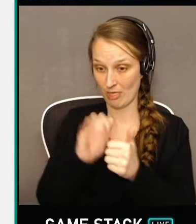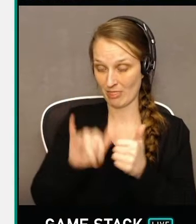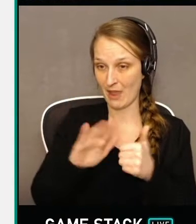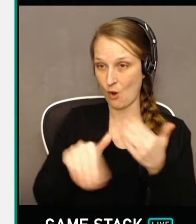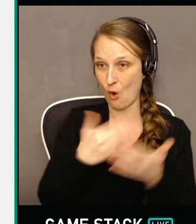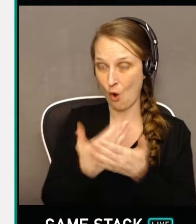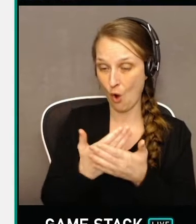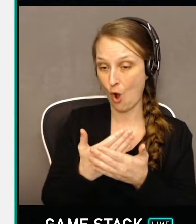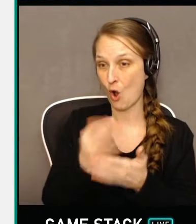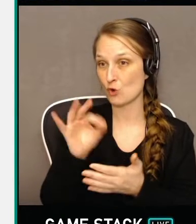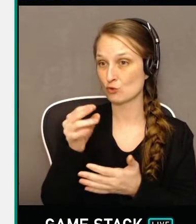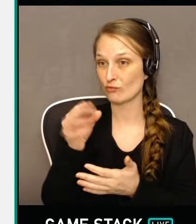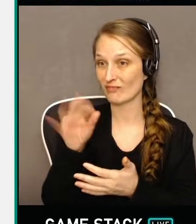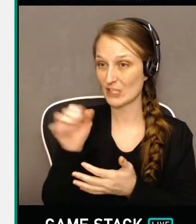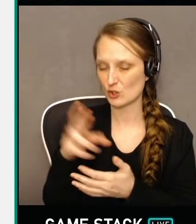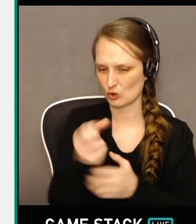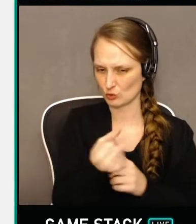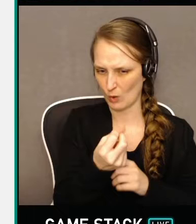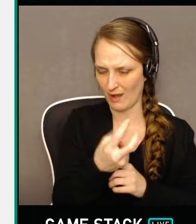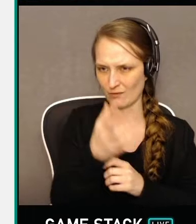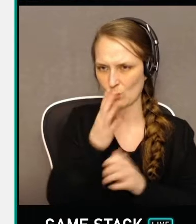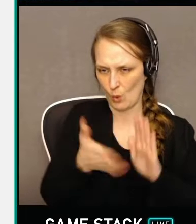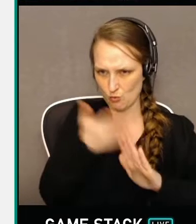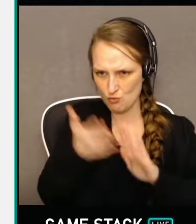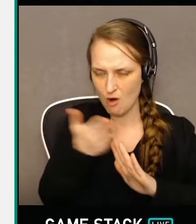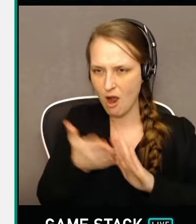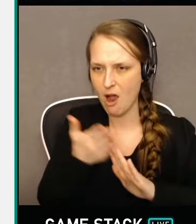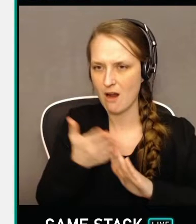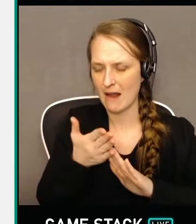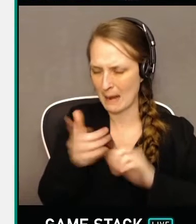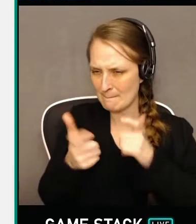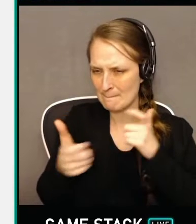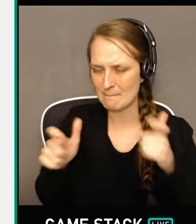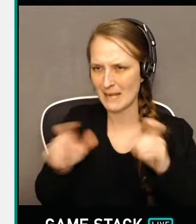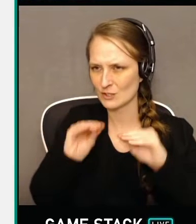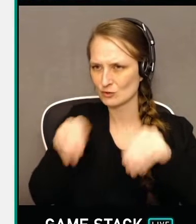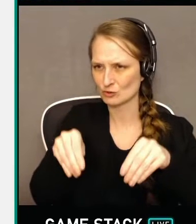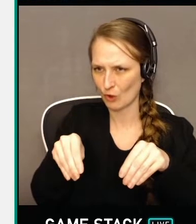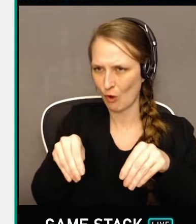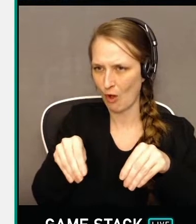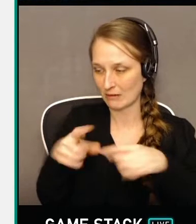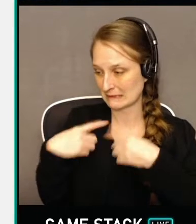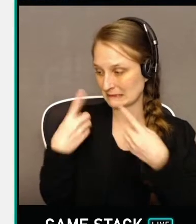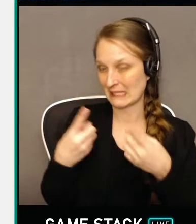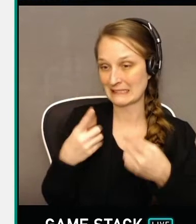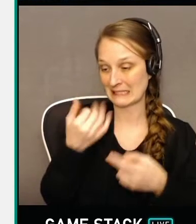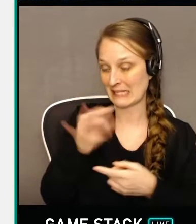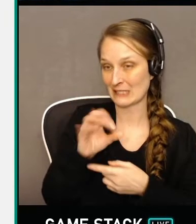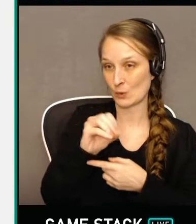old, run on a massive install base. Every OS since version 1909 or the November 2019 update